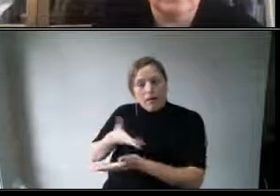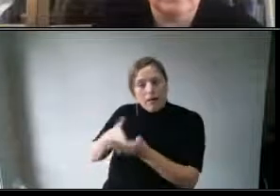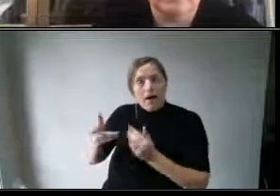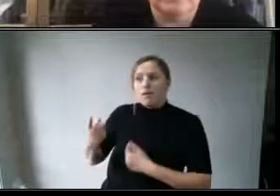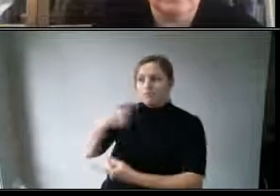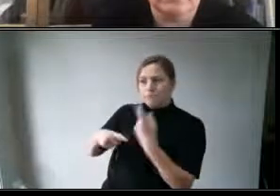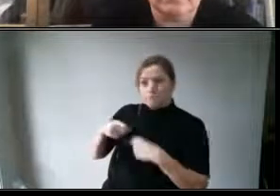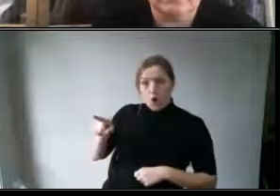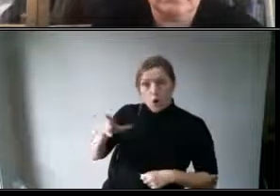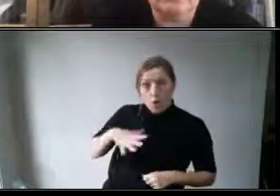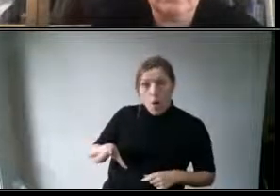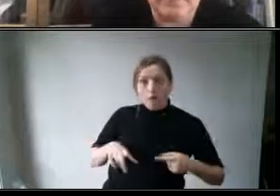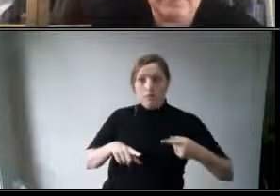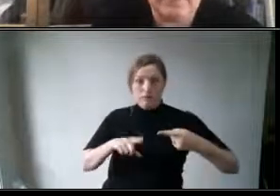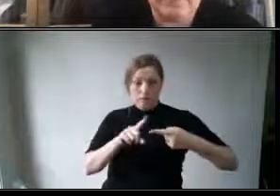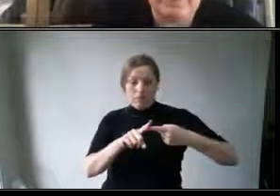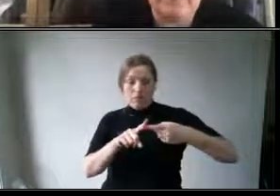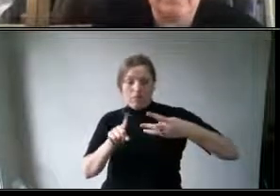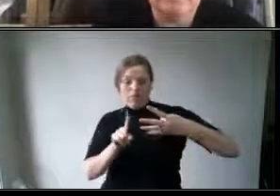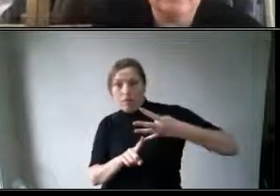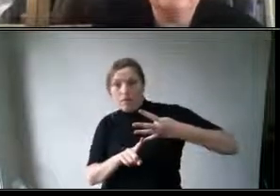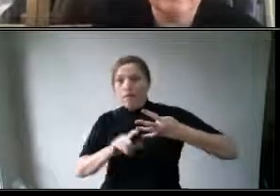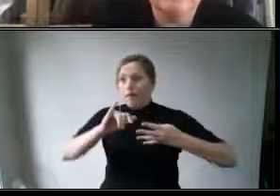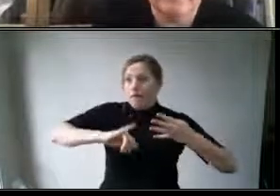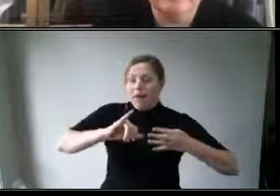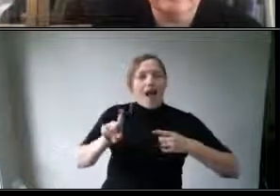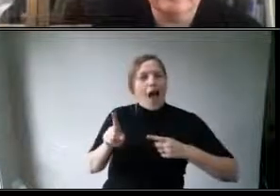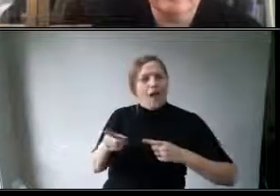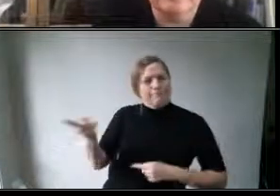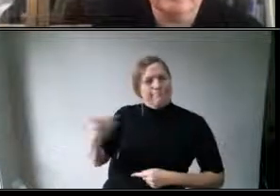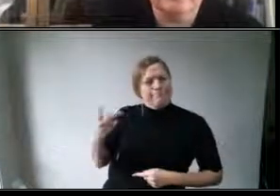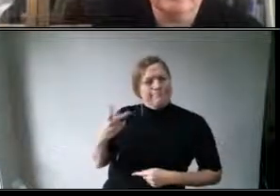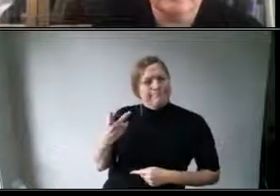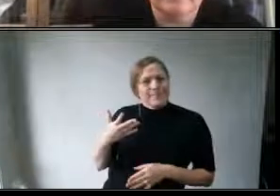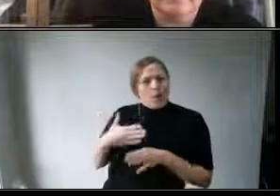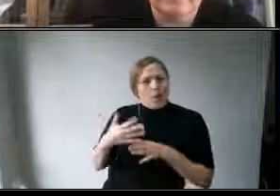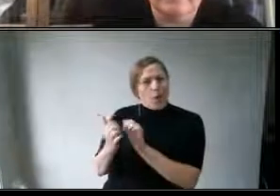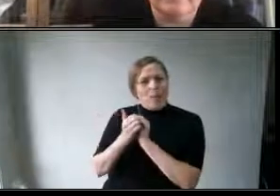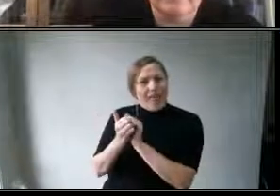the internship is something that they're gonna get something out of um as well like obviously